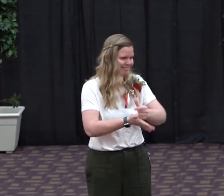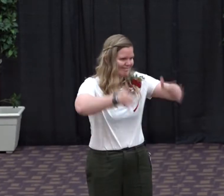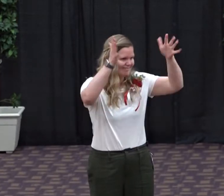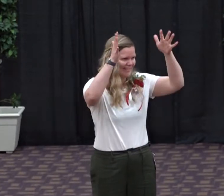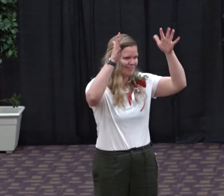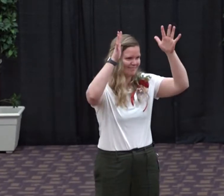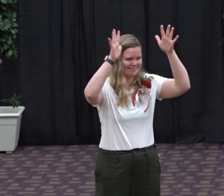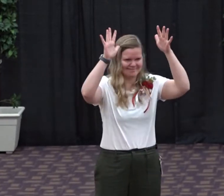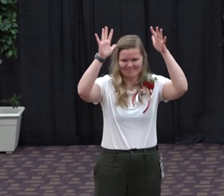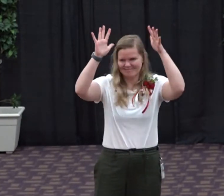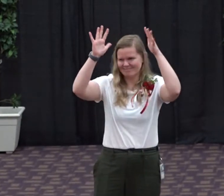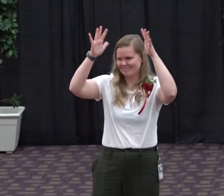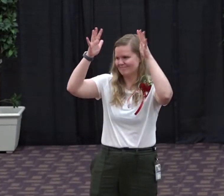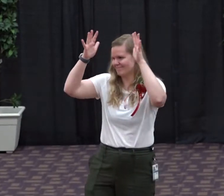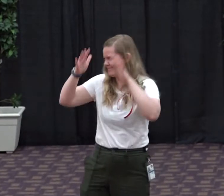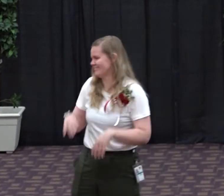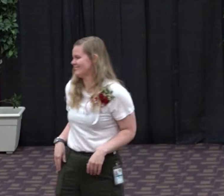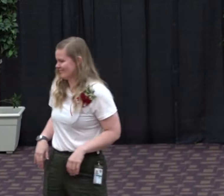Congratulations graduates!